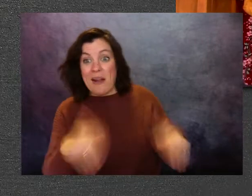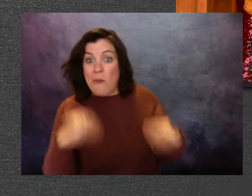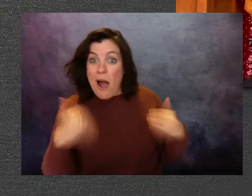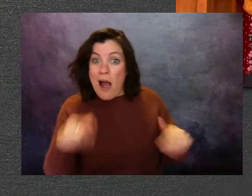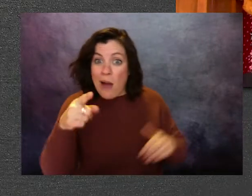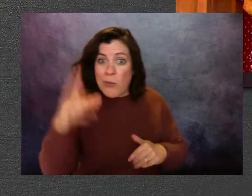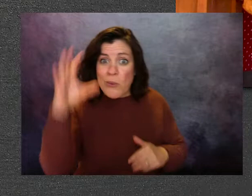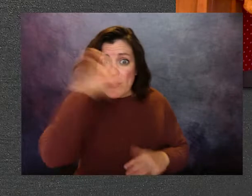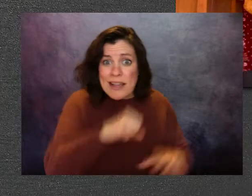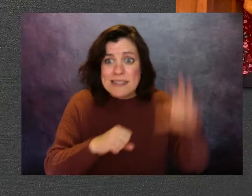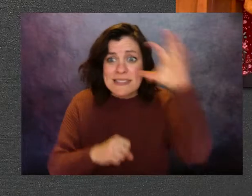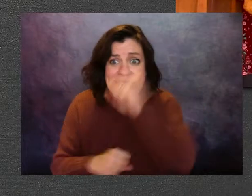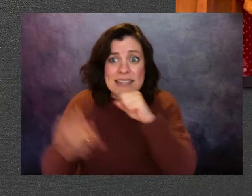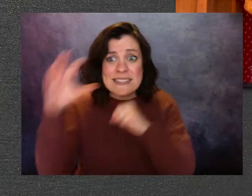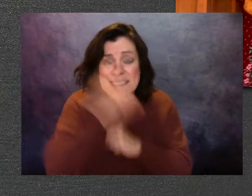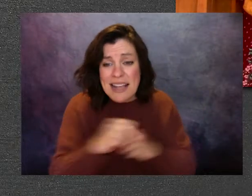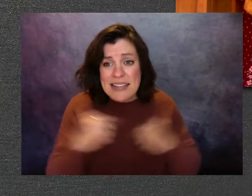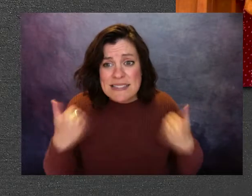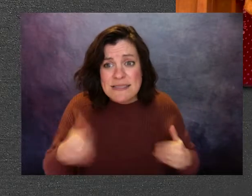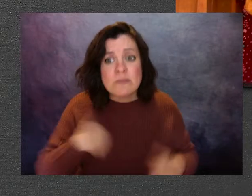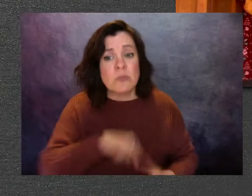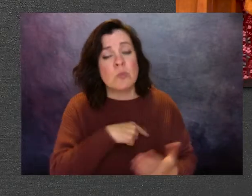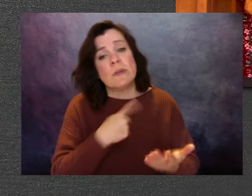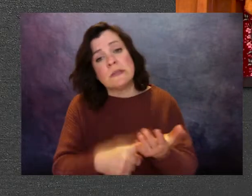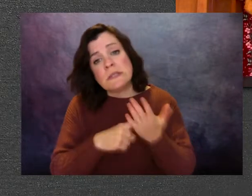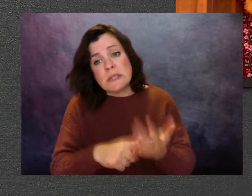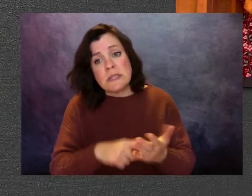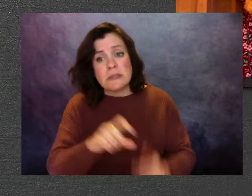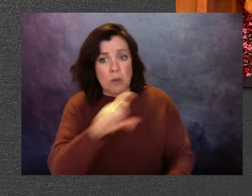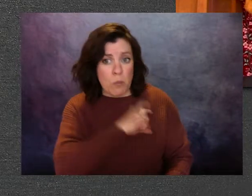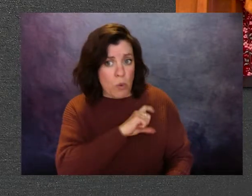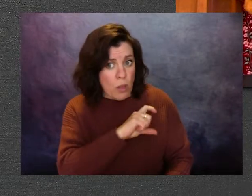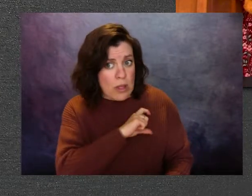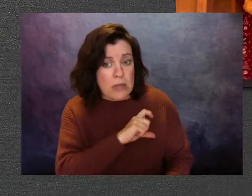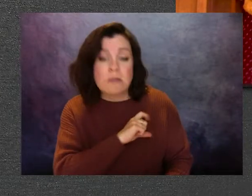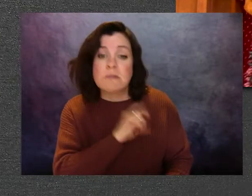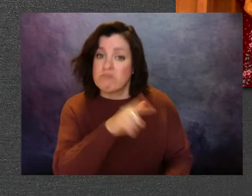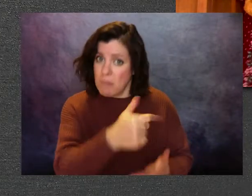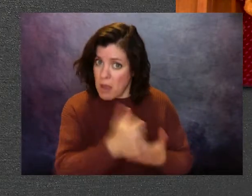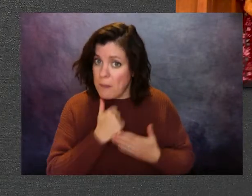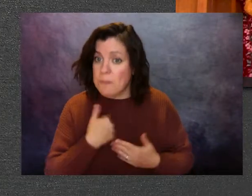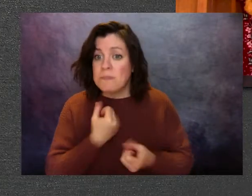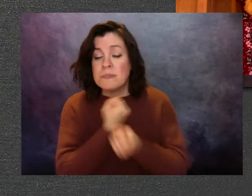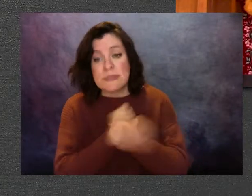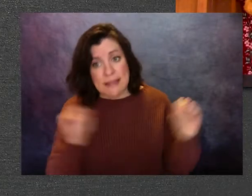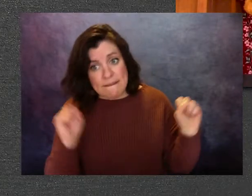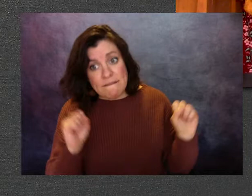Oh my goodness. So we talked about police officers. They keep us safe. Firefighters who keep us safe.